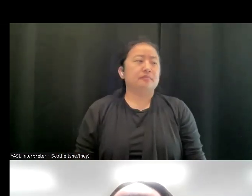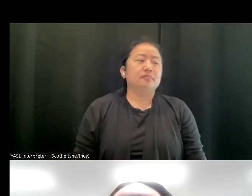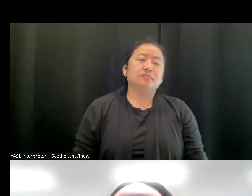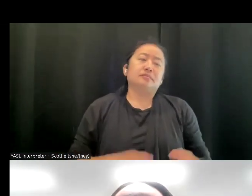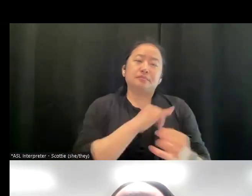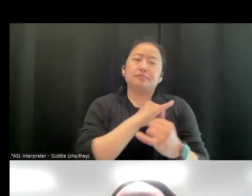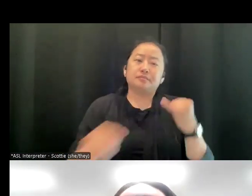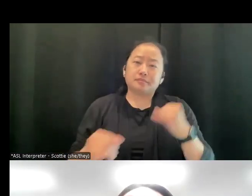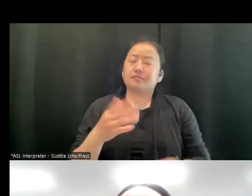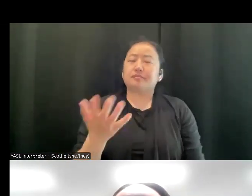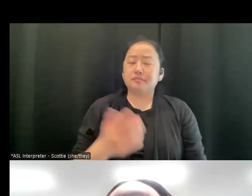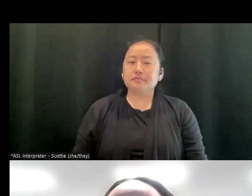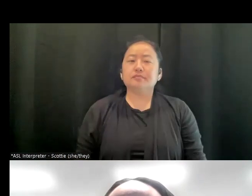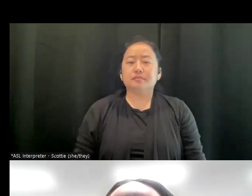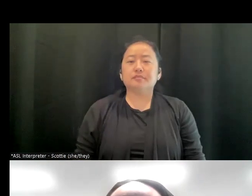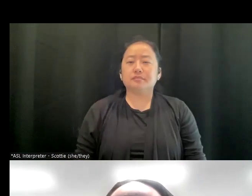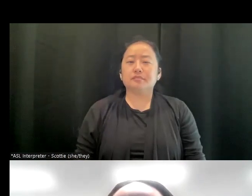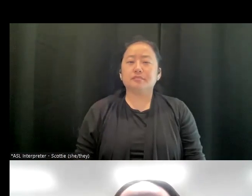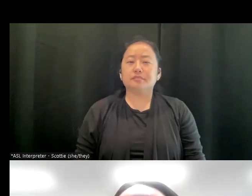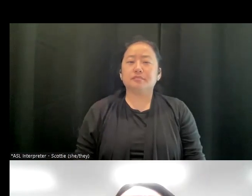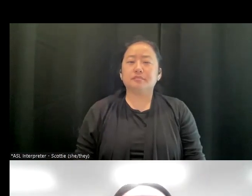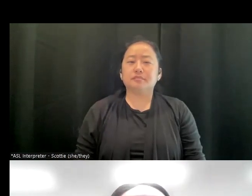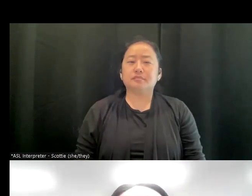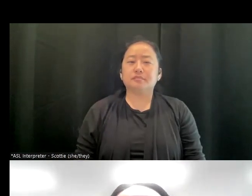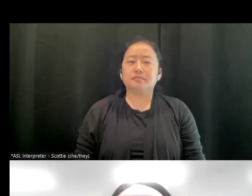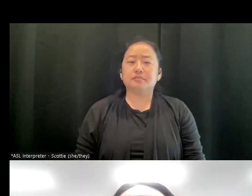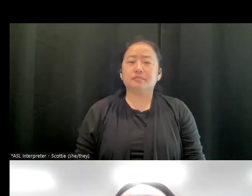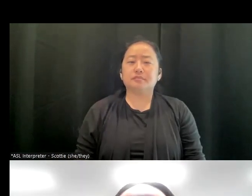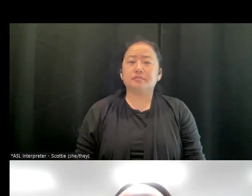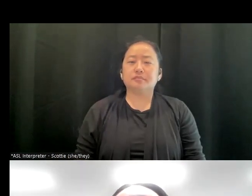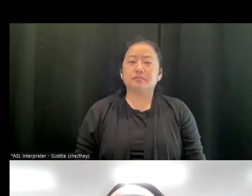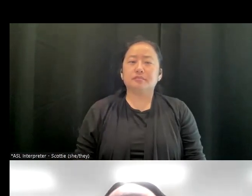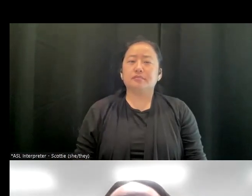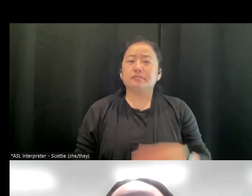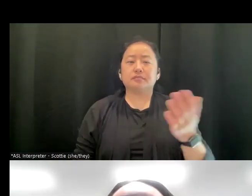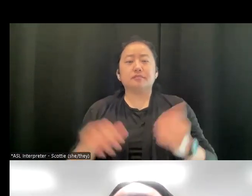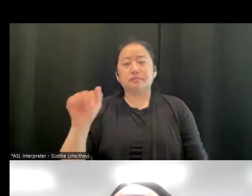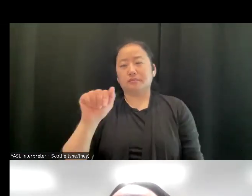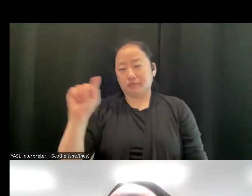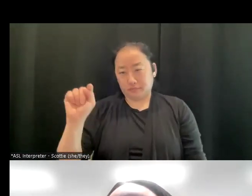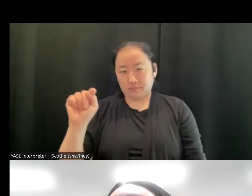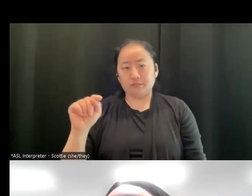not balanced in there as well, assistive technology, are there resources that could